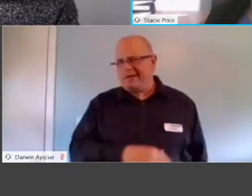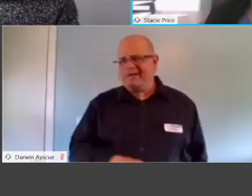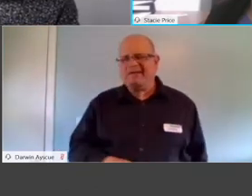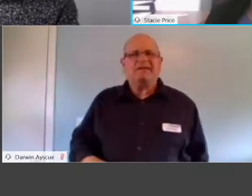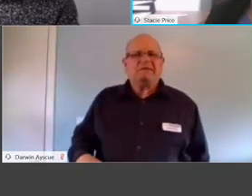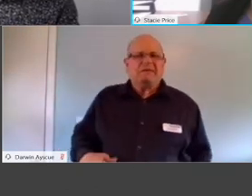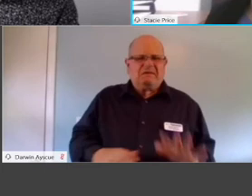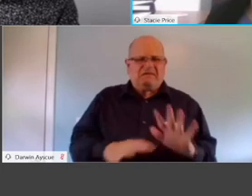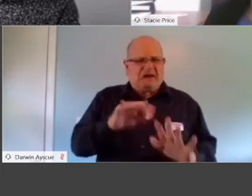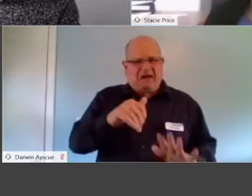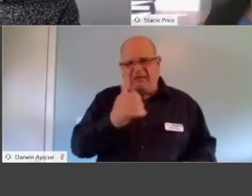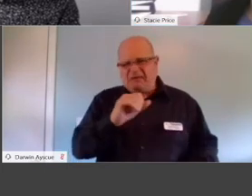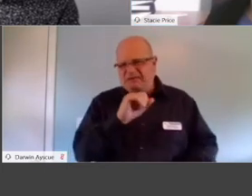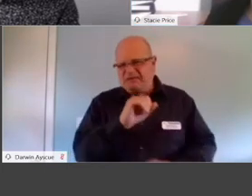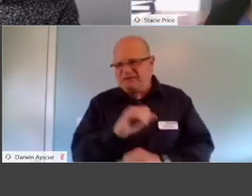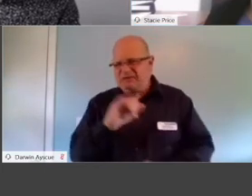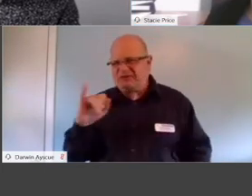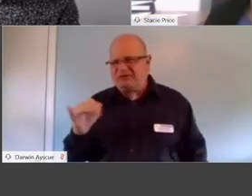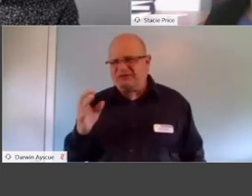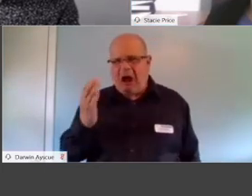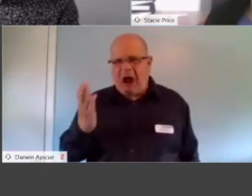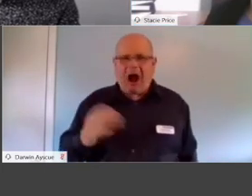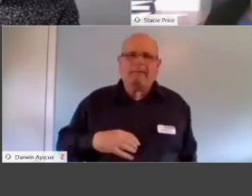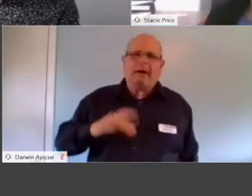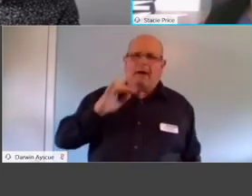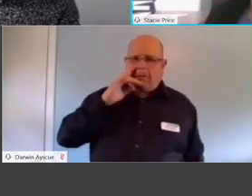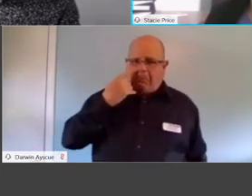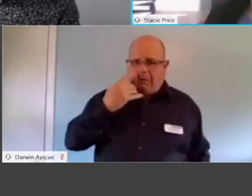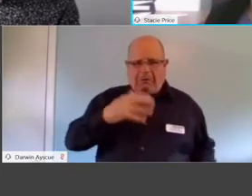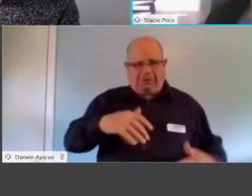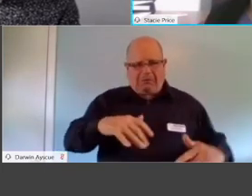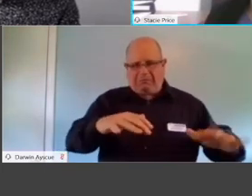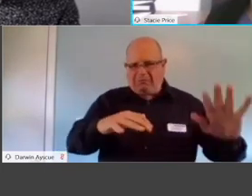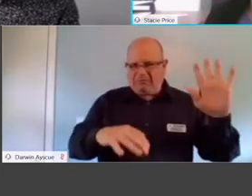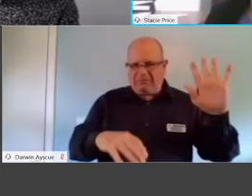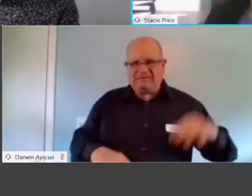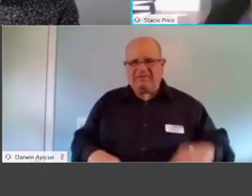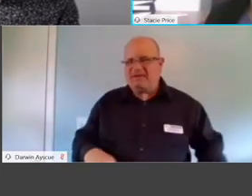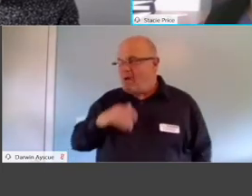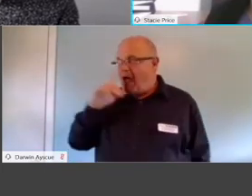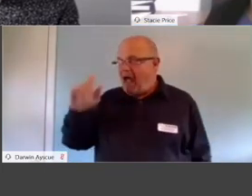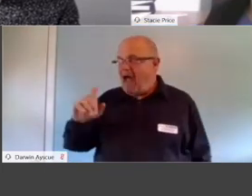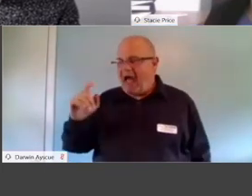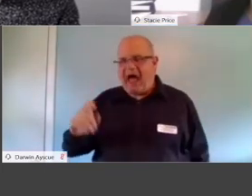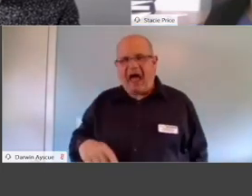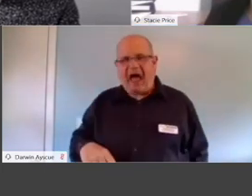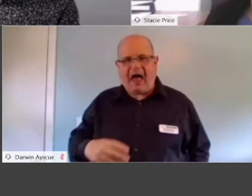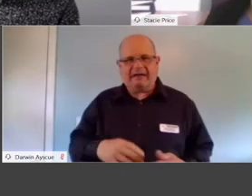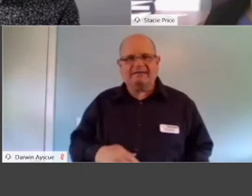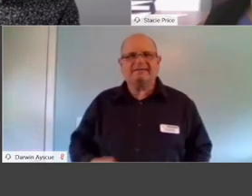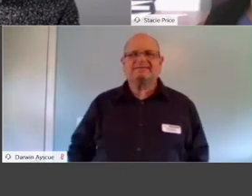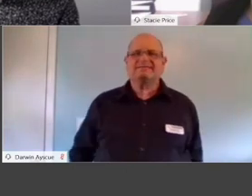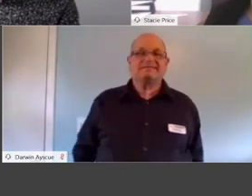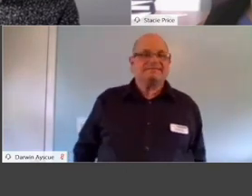some other job or they will get tired and they will get tired of asking me and they will just go away. Well, what is normally going to happen is